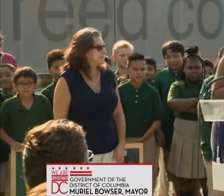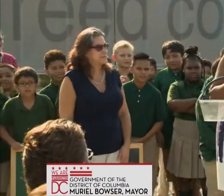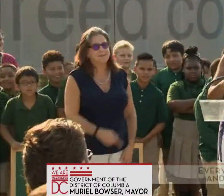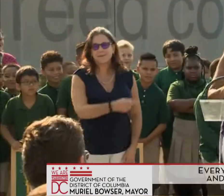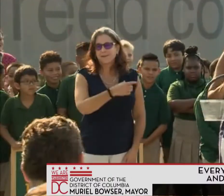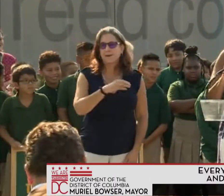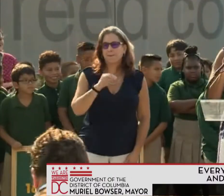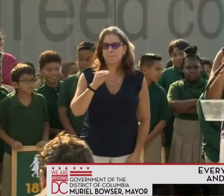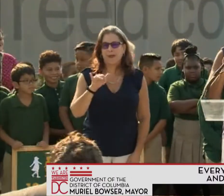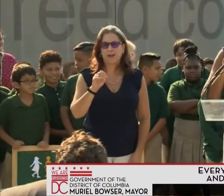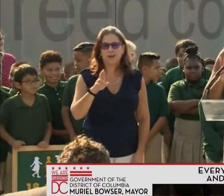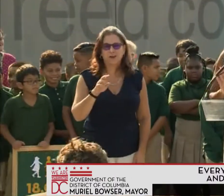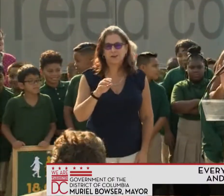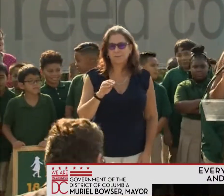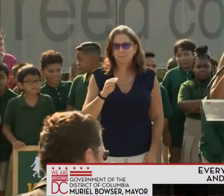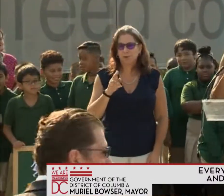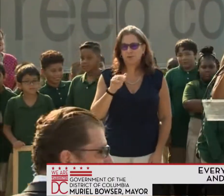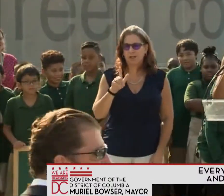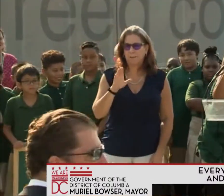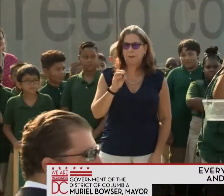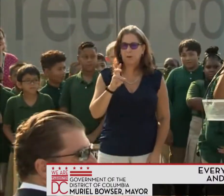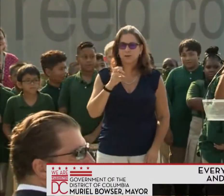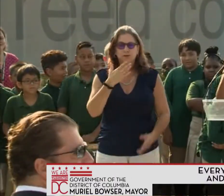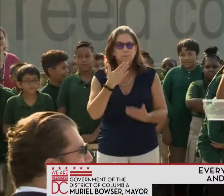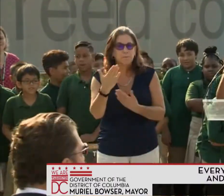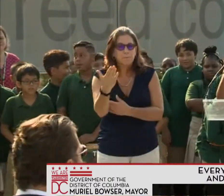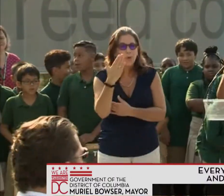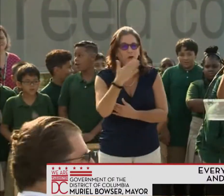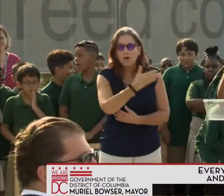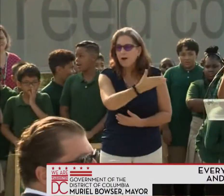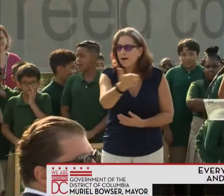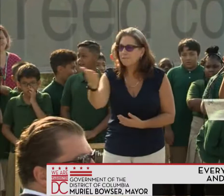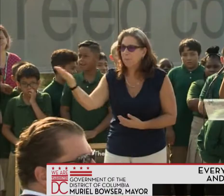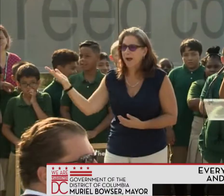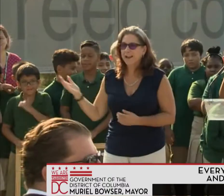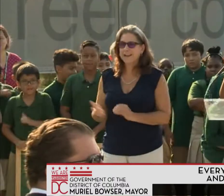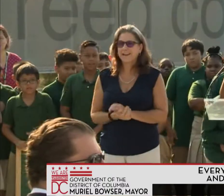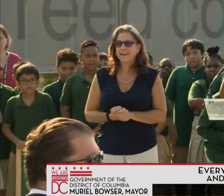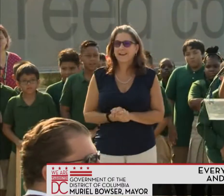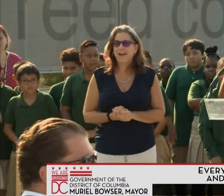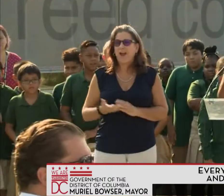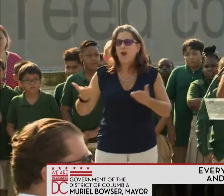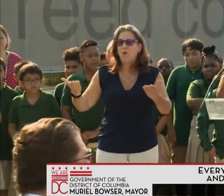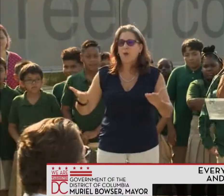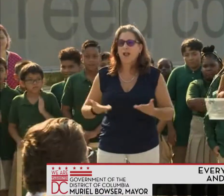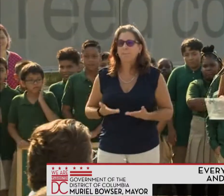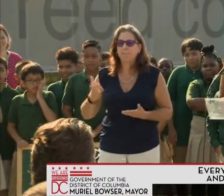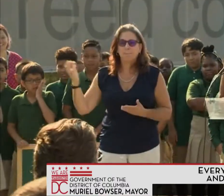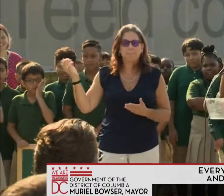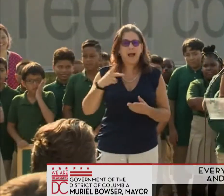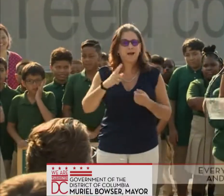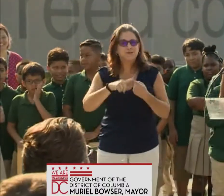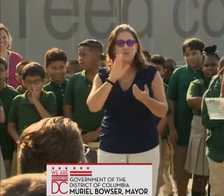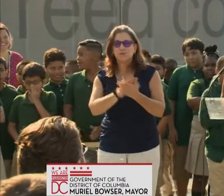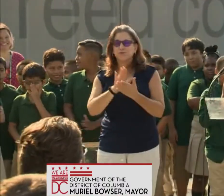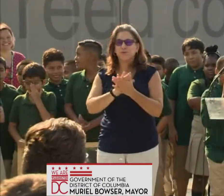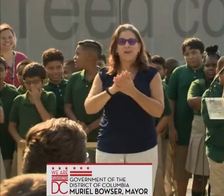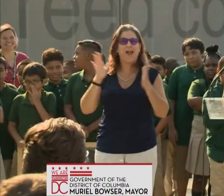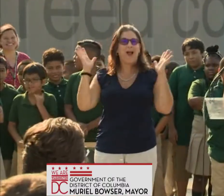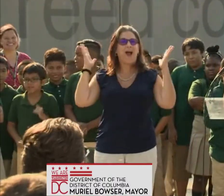well good morning everybody and welcome back to school I want to welcome the